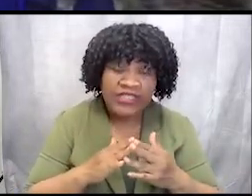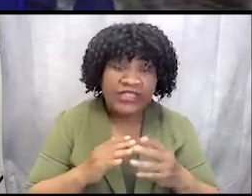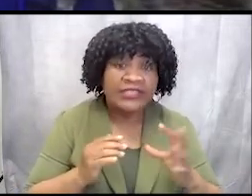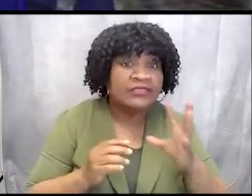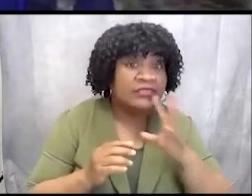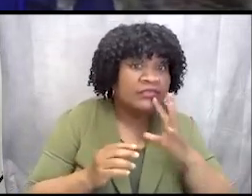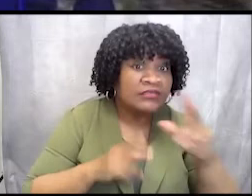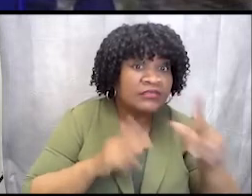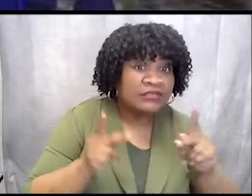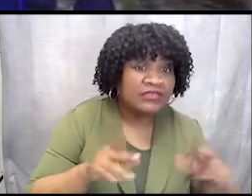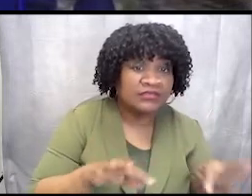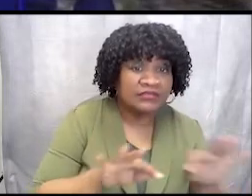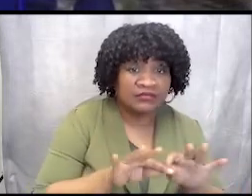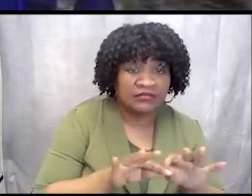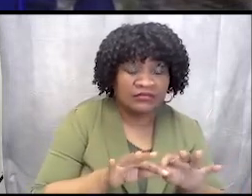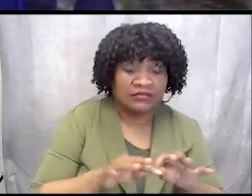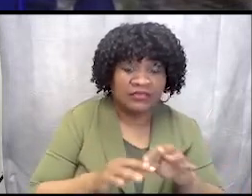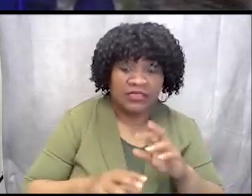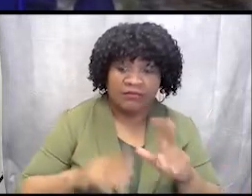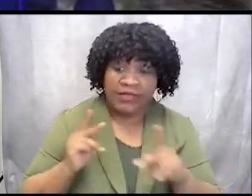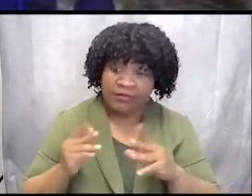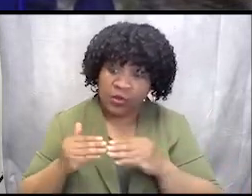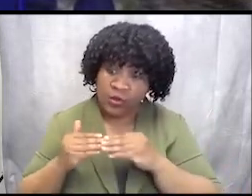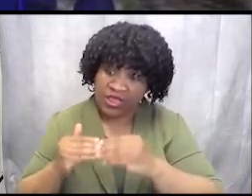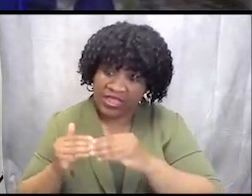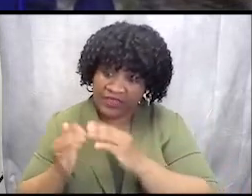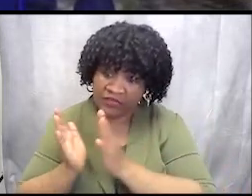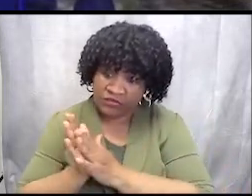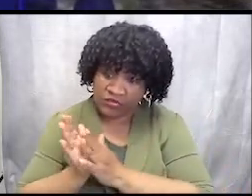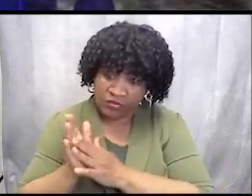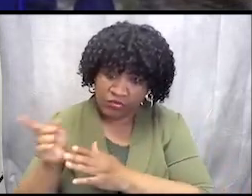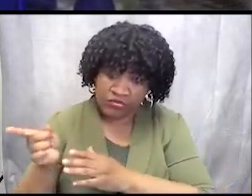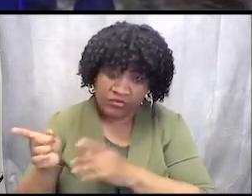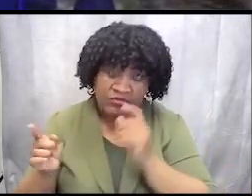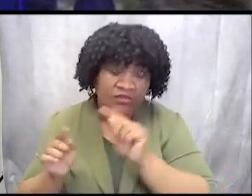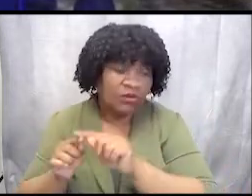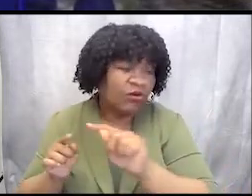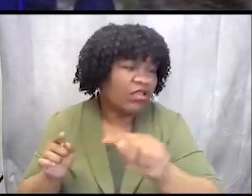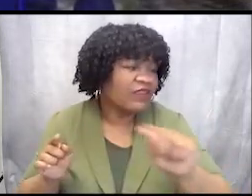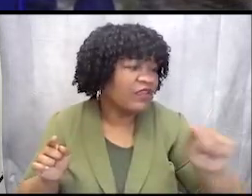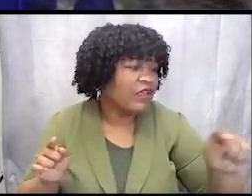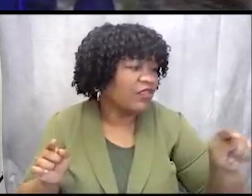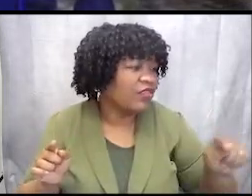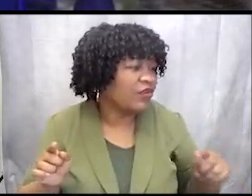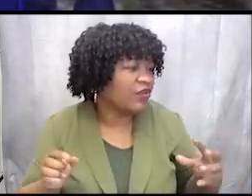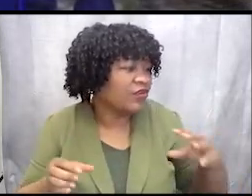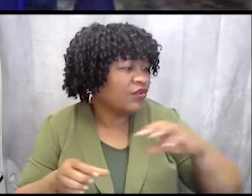The people who lead those schools need to understand what are all the other forces and factors